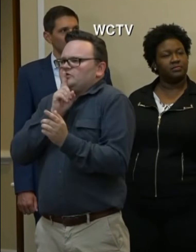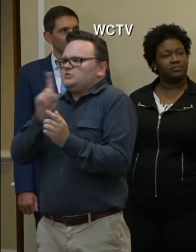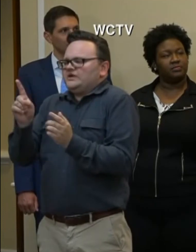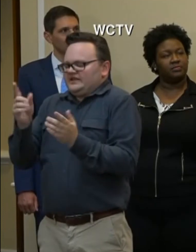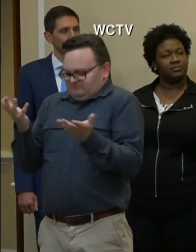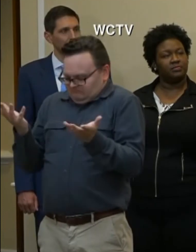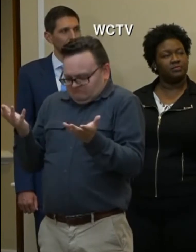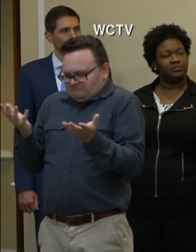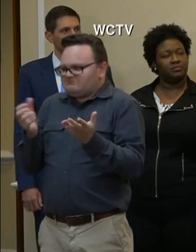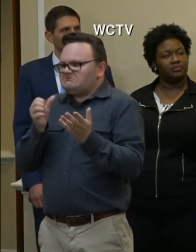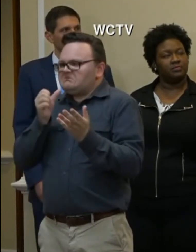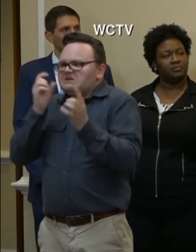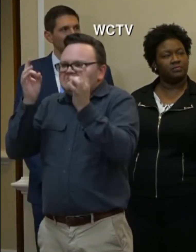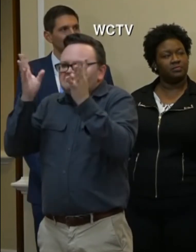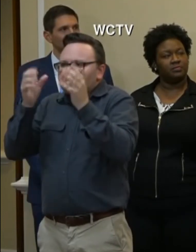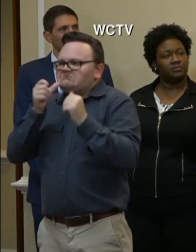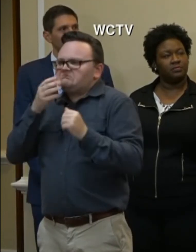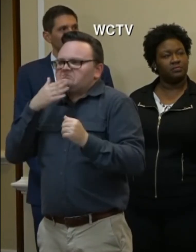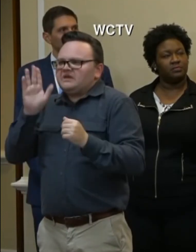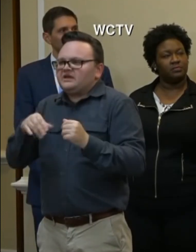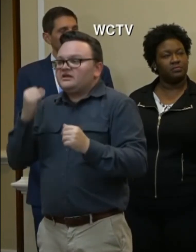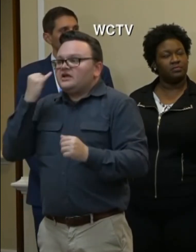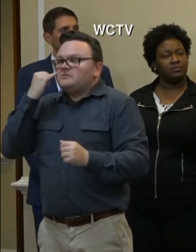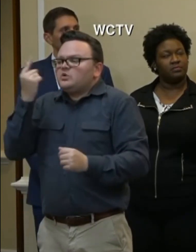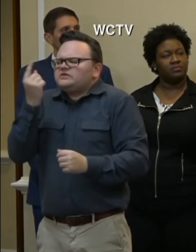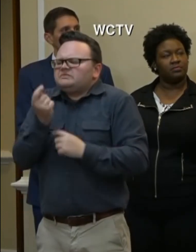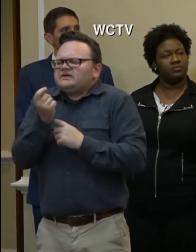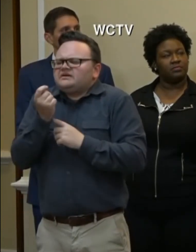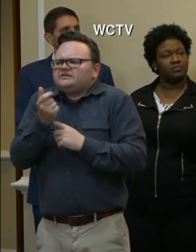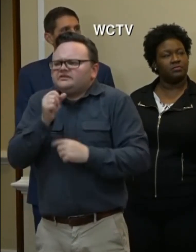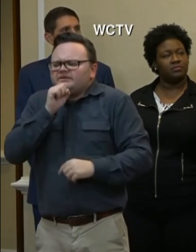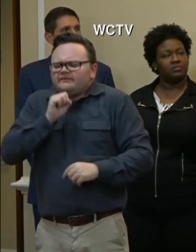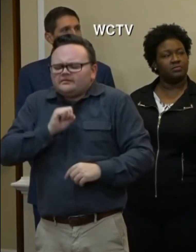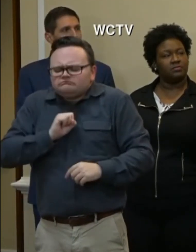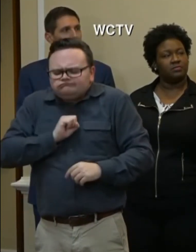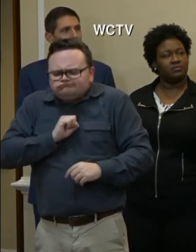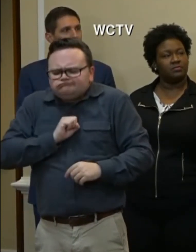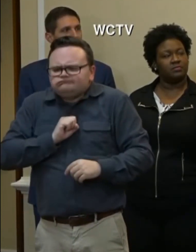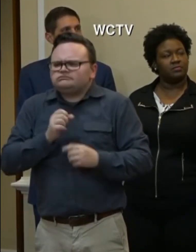if somebody just has a little bit of a cough or or a very mild fever they